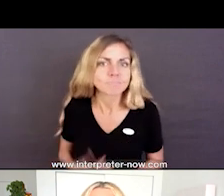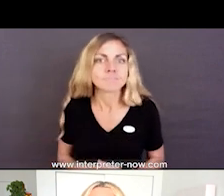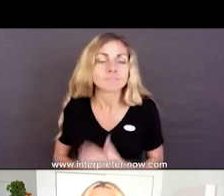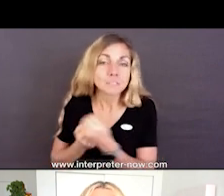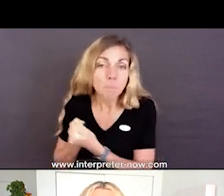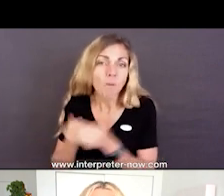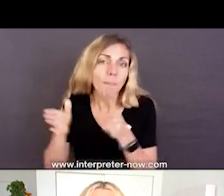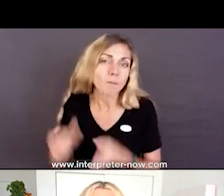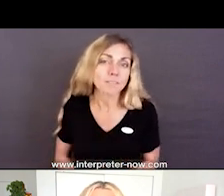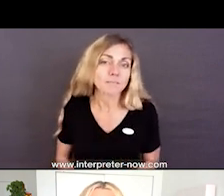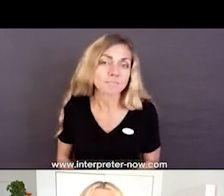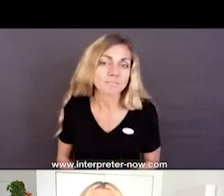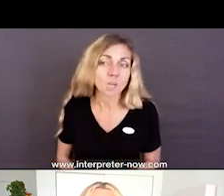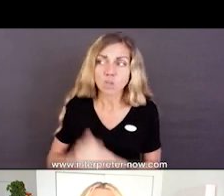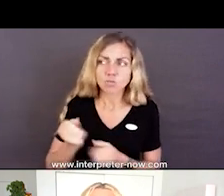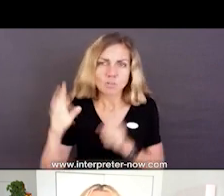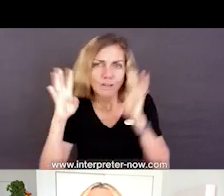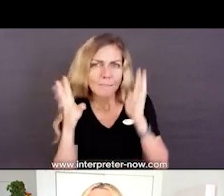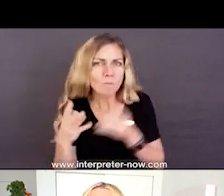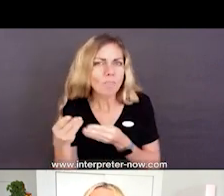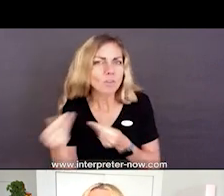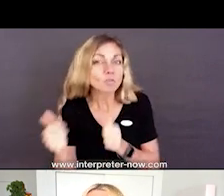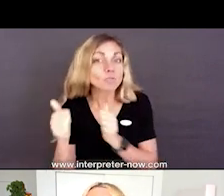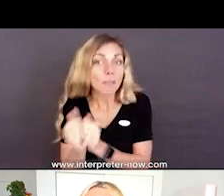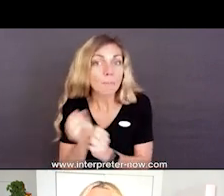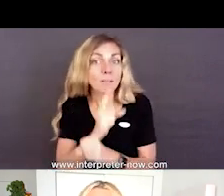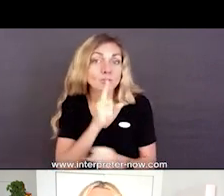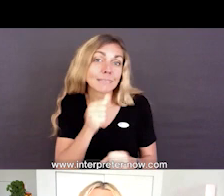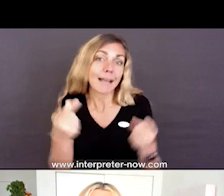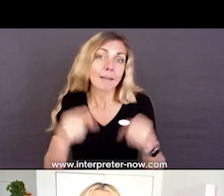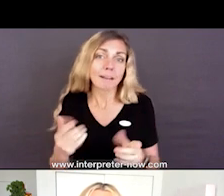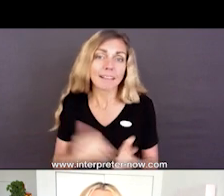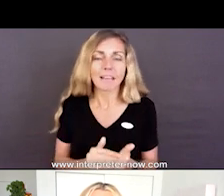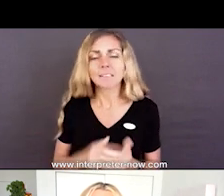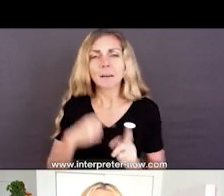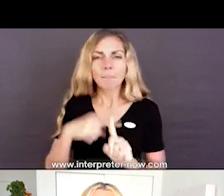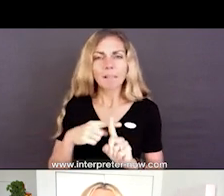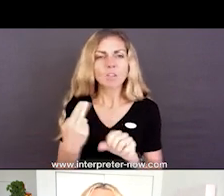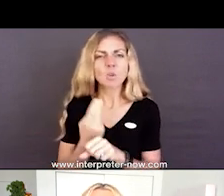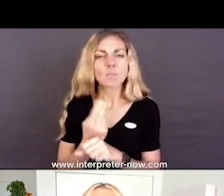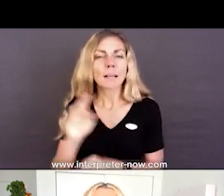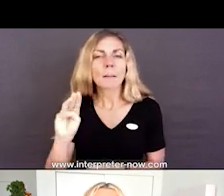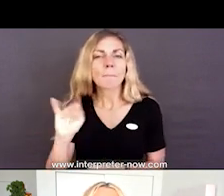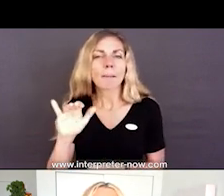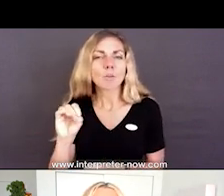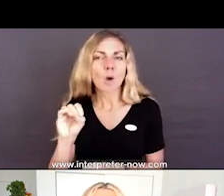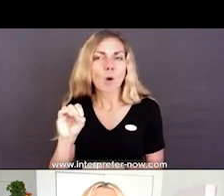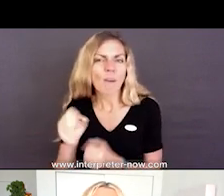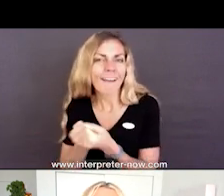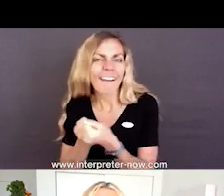supporting them, working on a solution together to make sure it doesn't happen again, and using micro-affirmations.